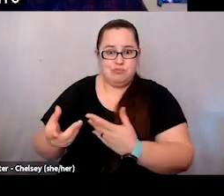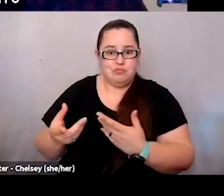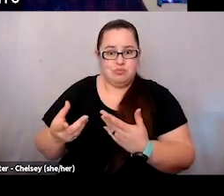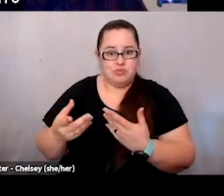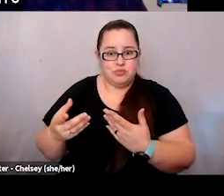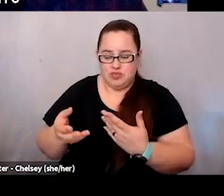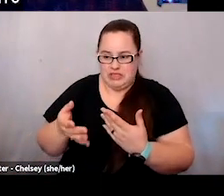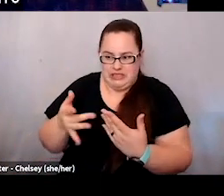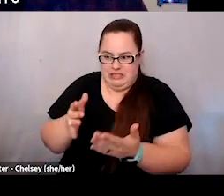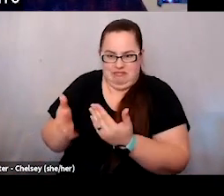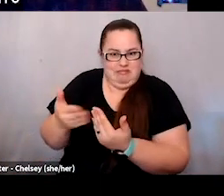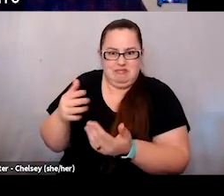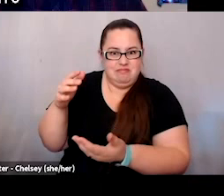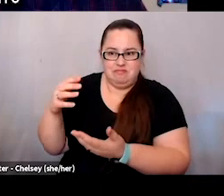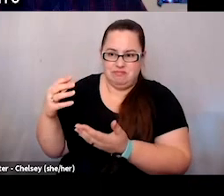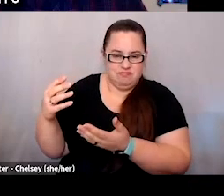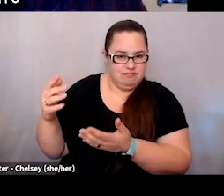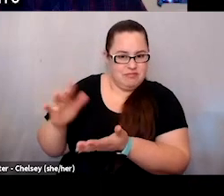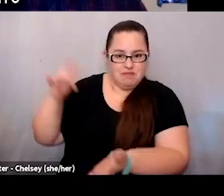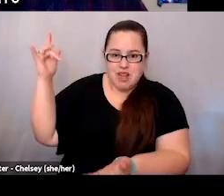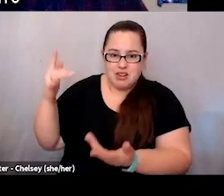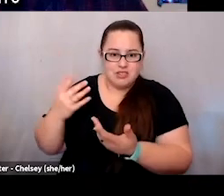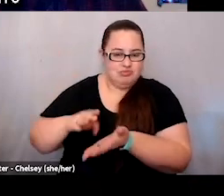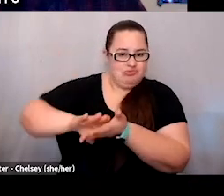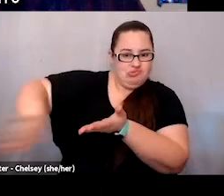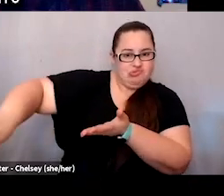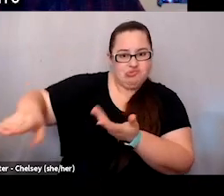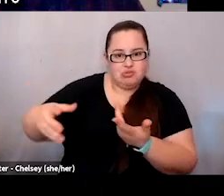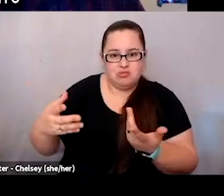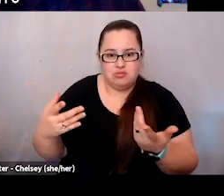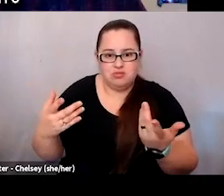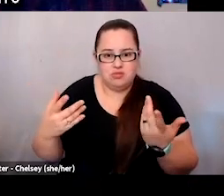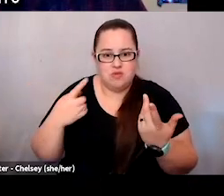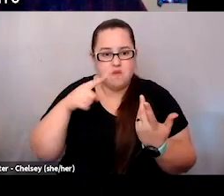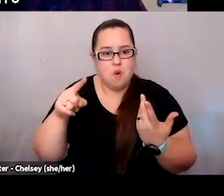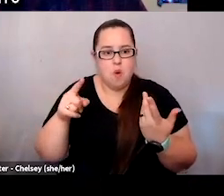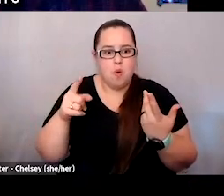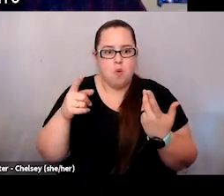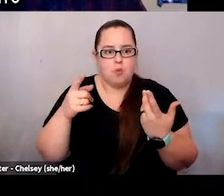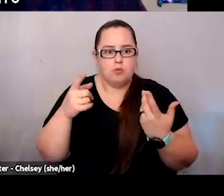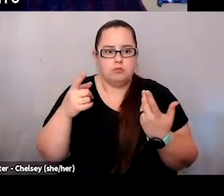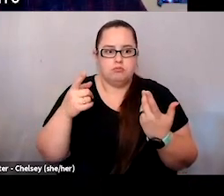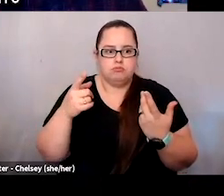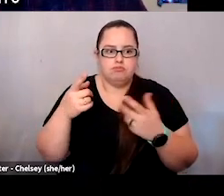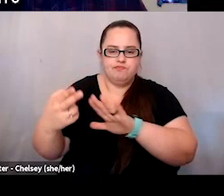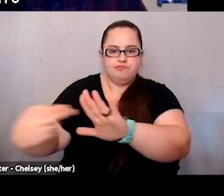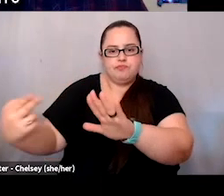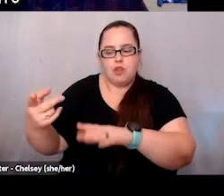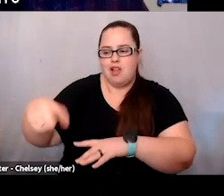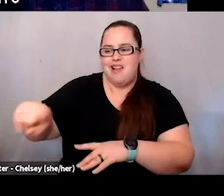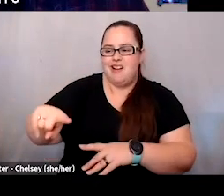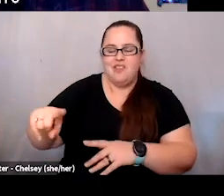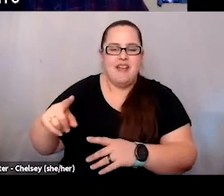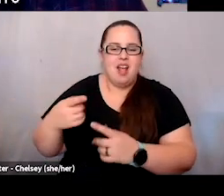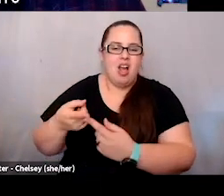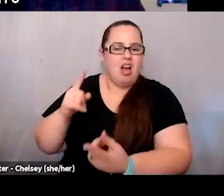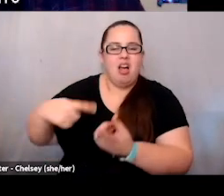of Americas, basically, to disenfranchise us, to push us to the margins, to create this